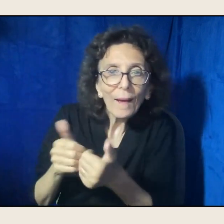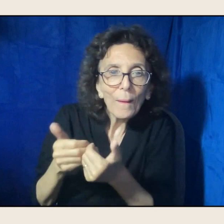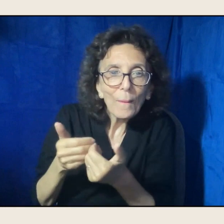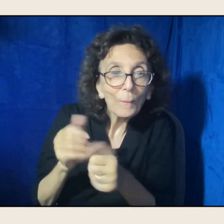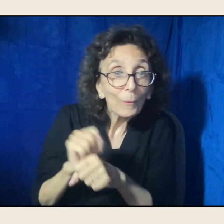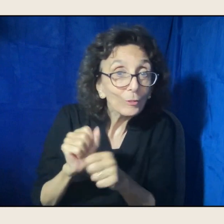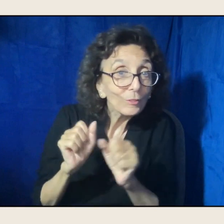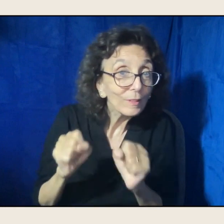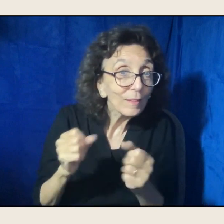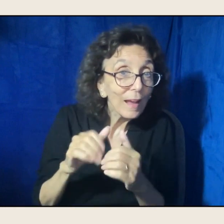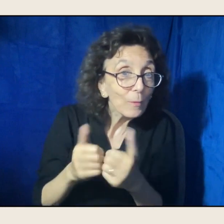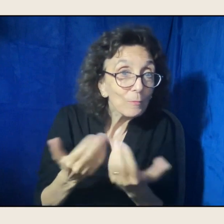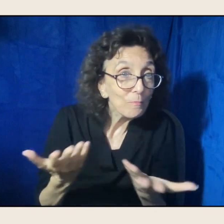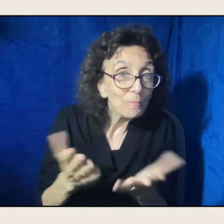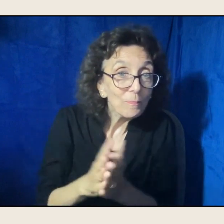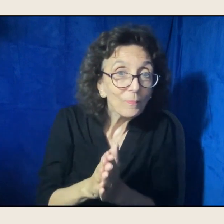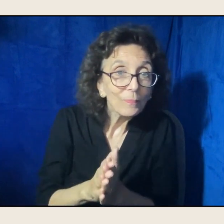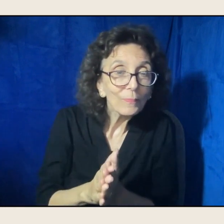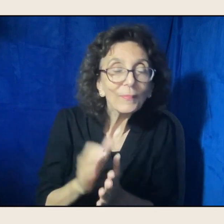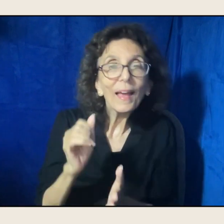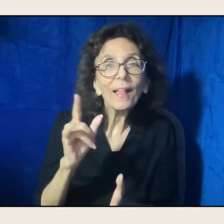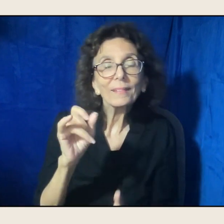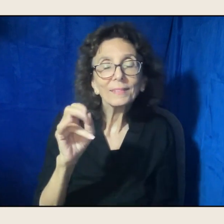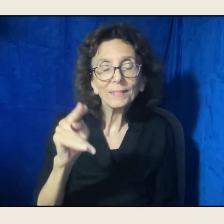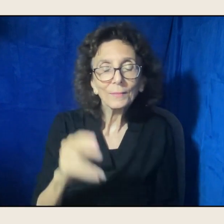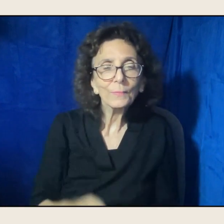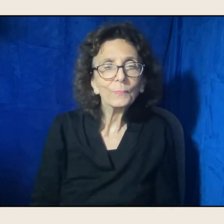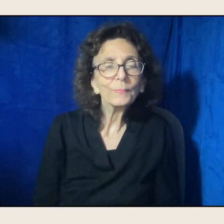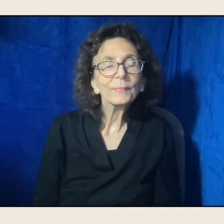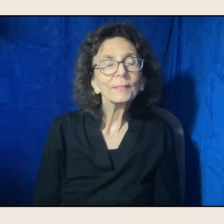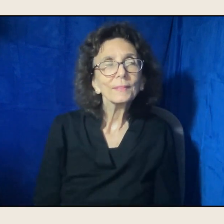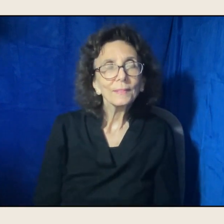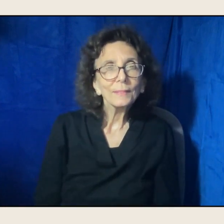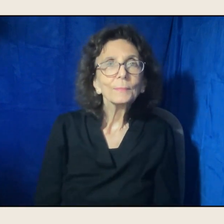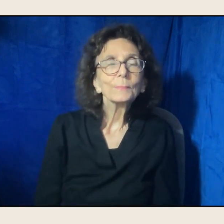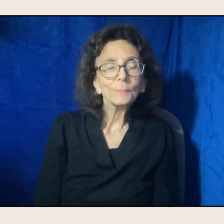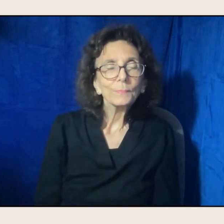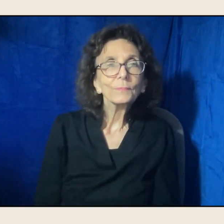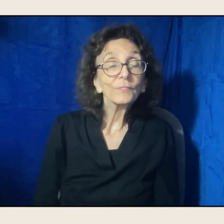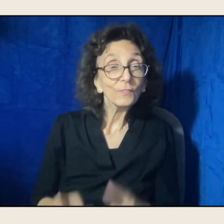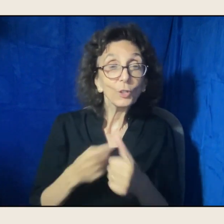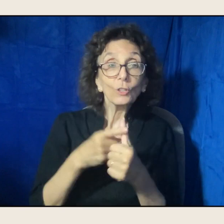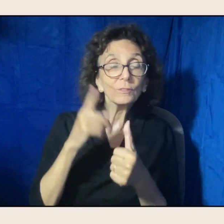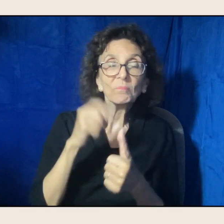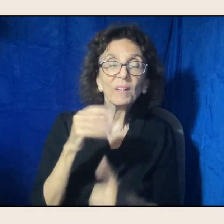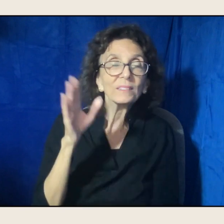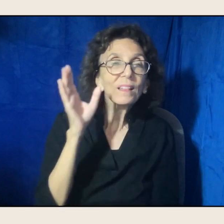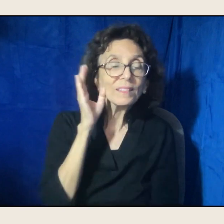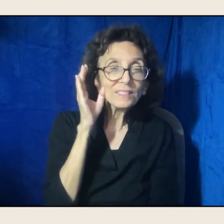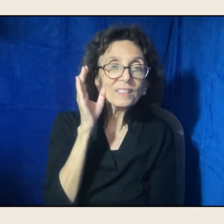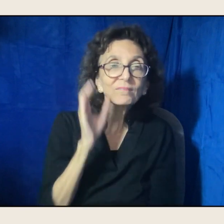I mean, I think it starts with listening, something that Mel said early on in the conversation.